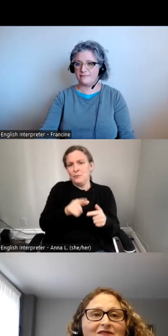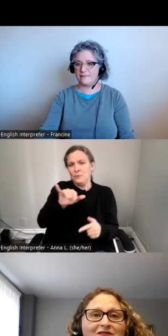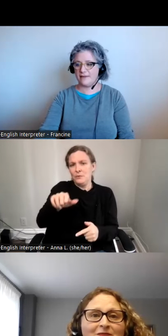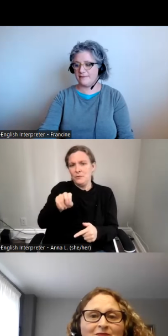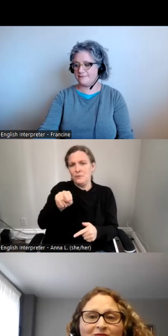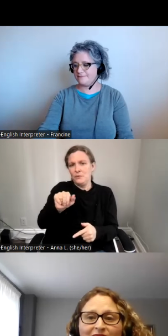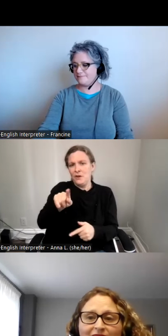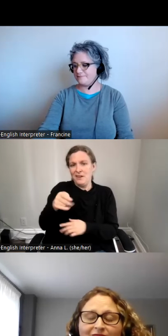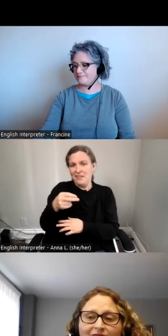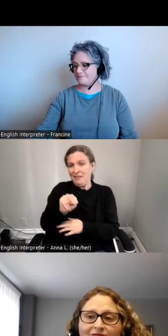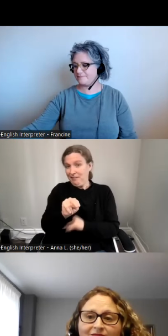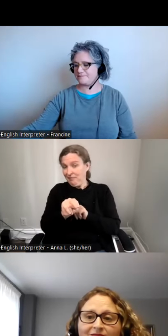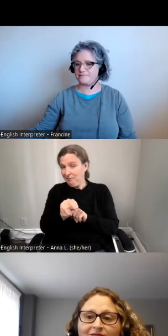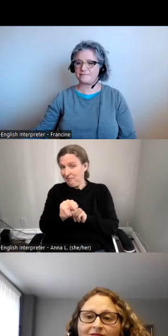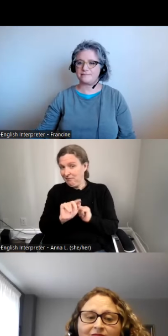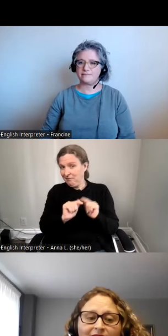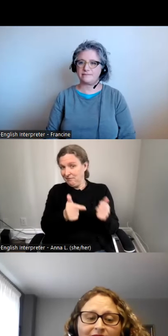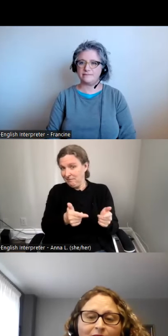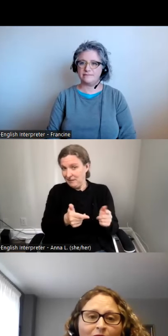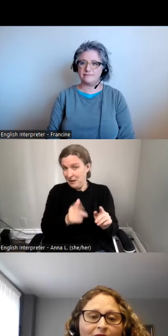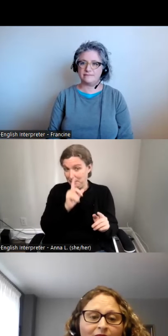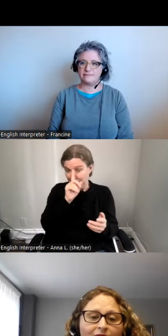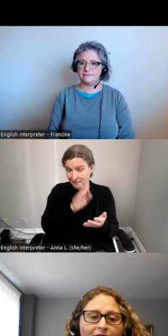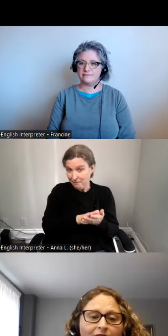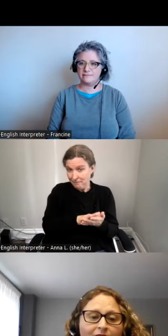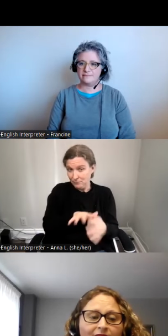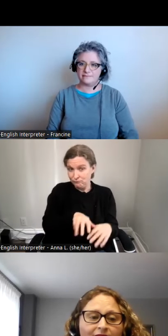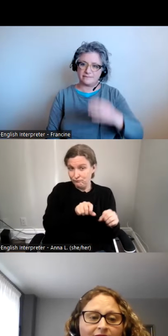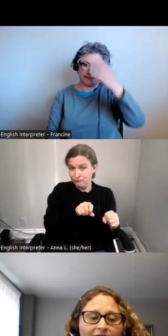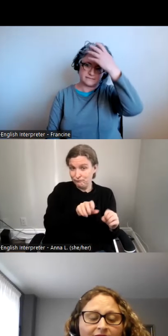Covid-19 vaccines, so I